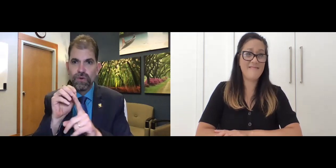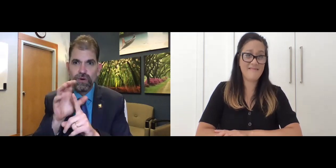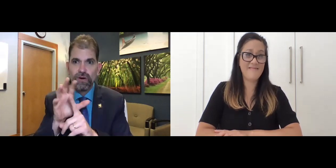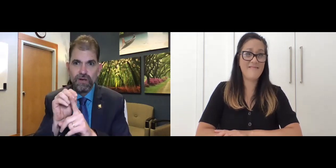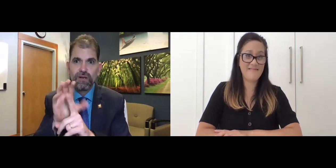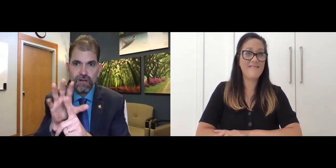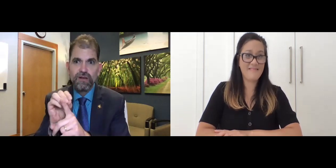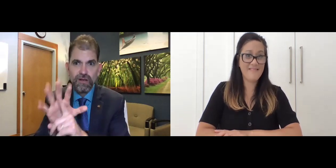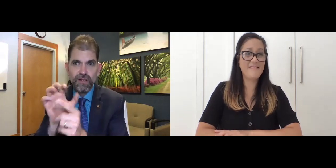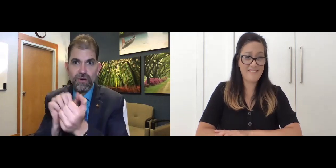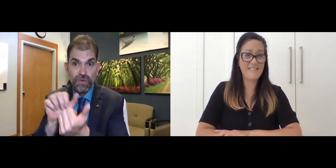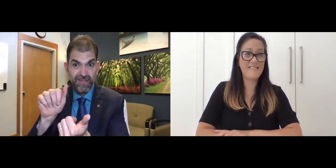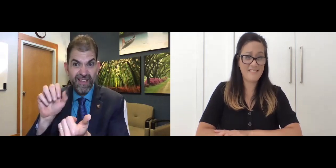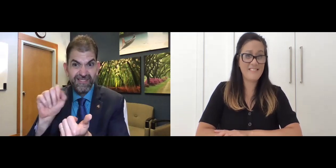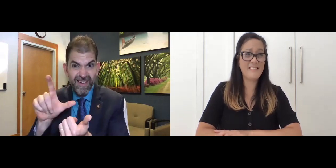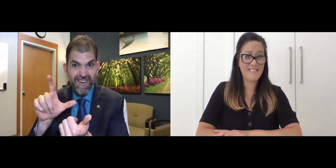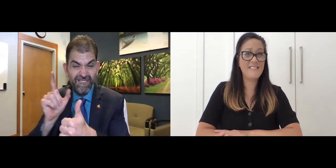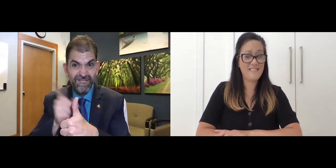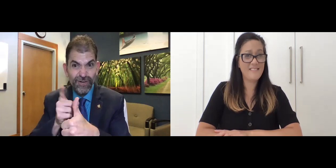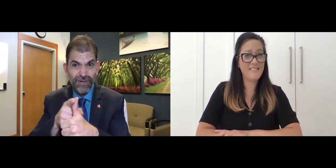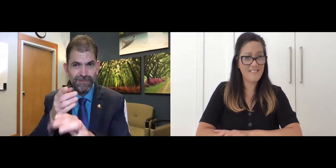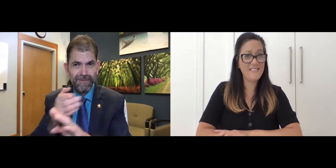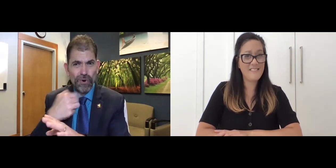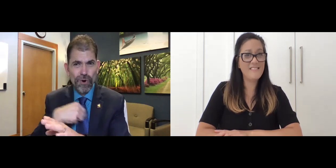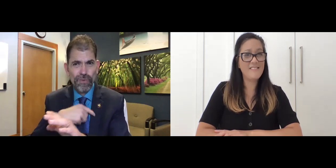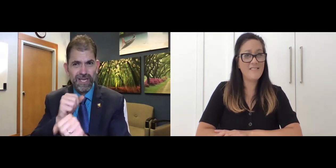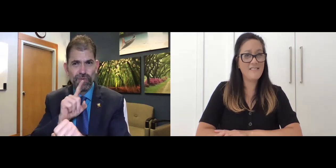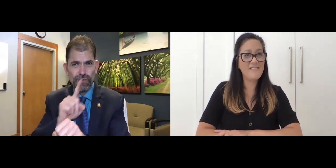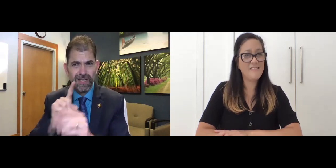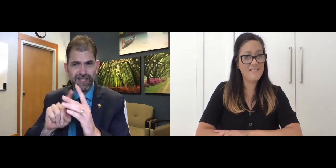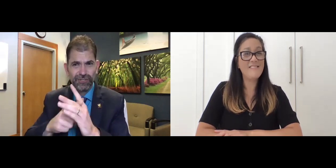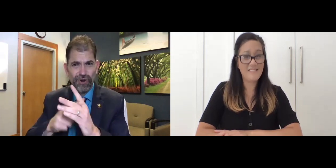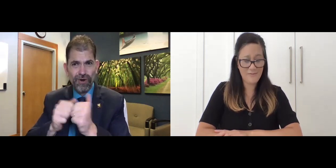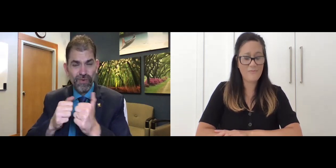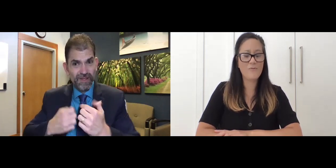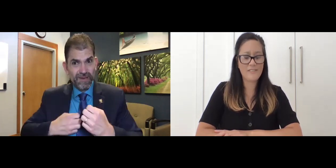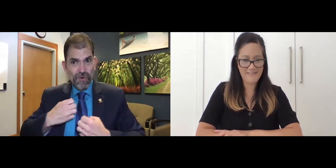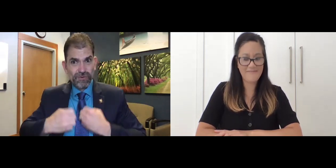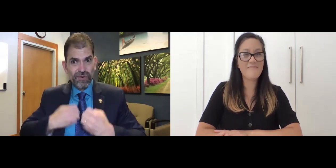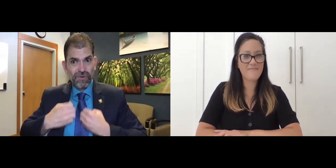they're working with this family. The family tries to expose them to ASL